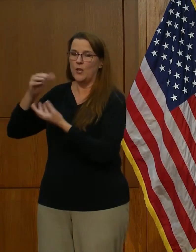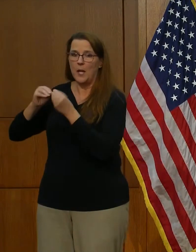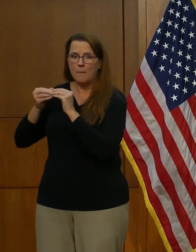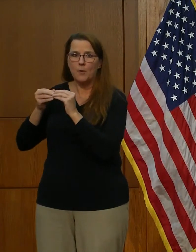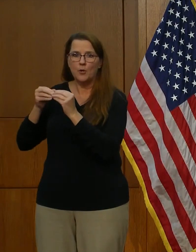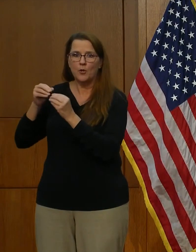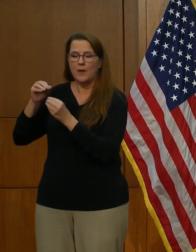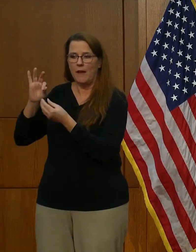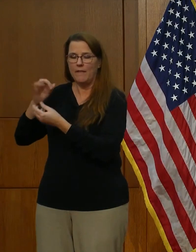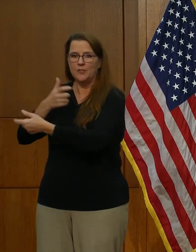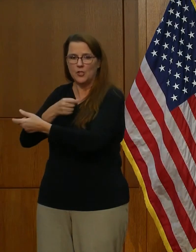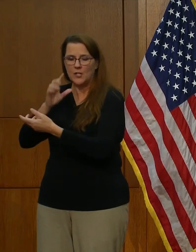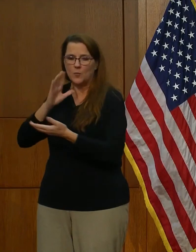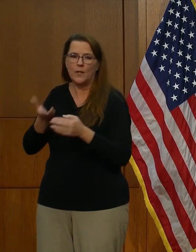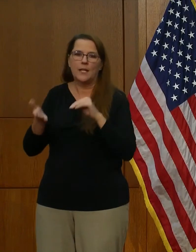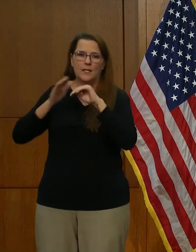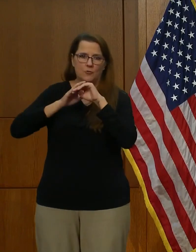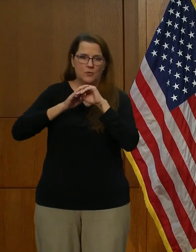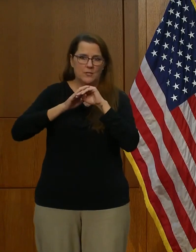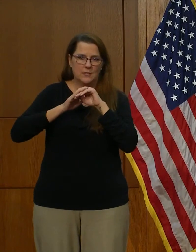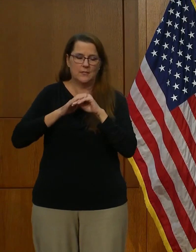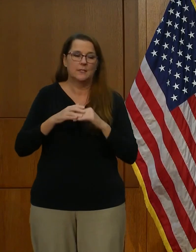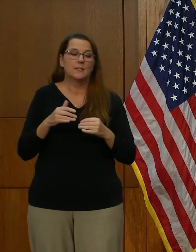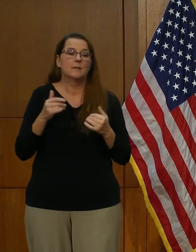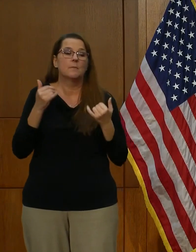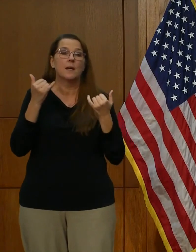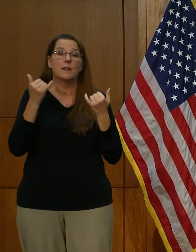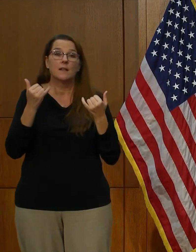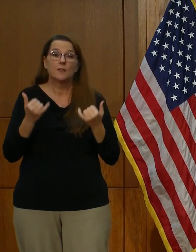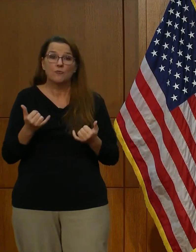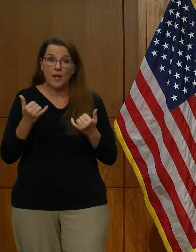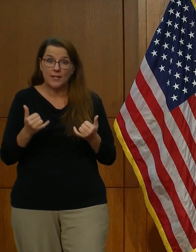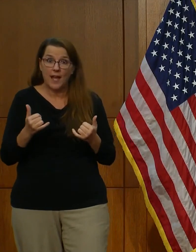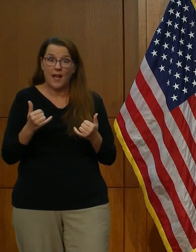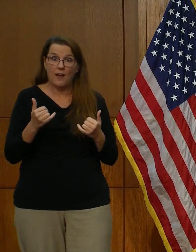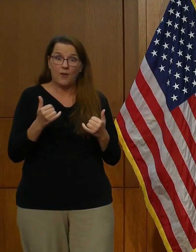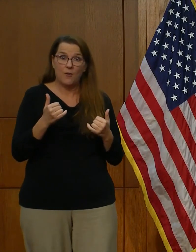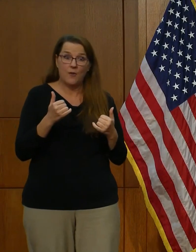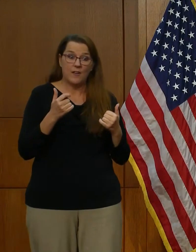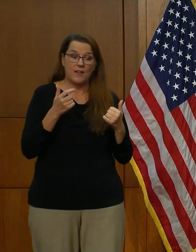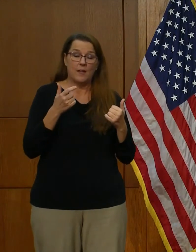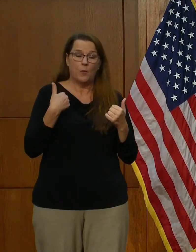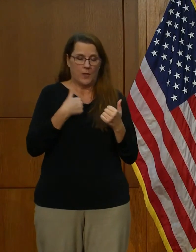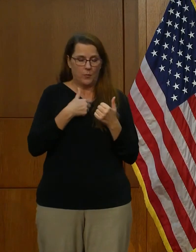ARE OUR ACCESS AND OUR SUPPLY REALLY INCREASES? WILL BE THE